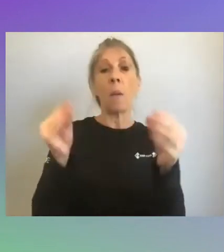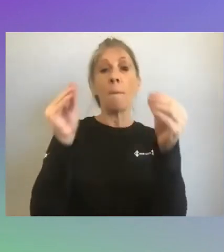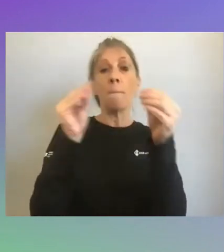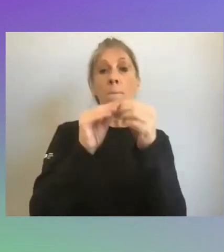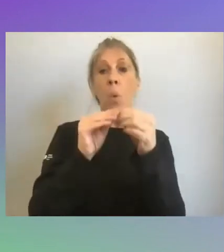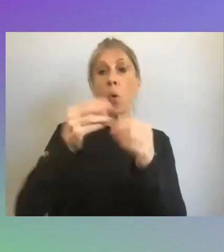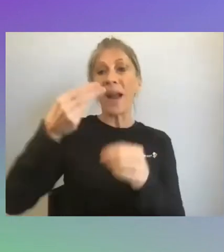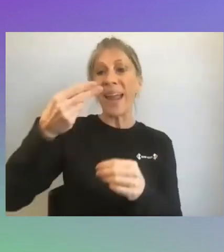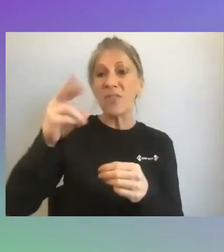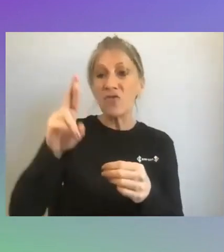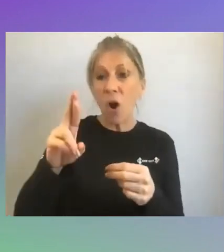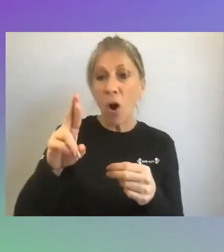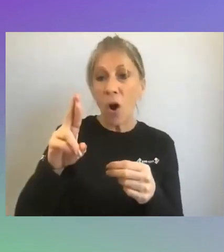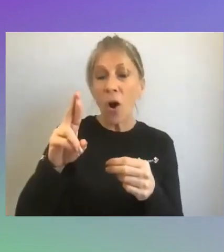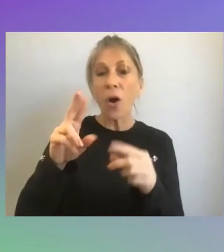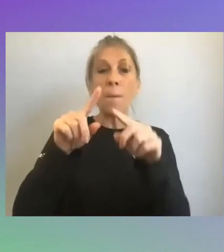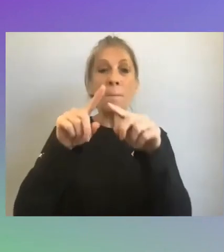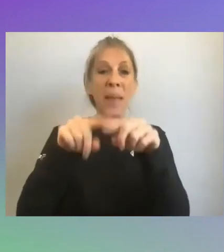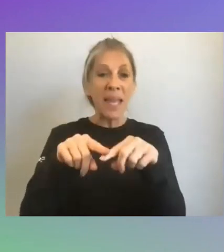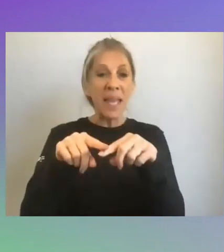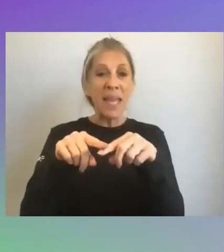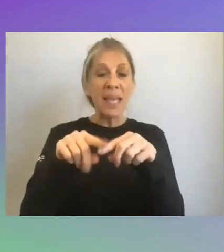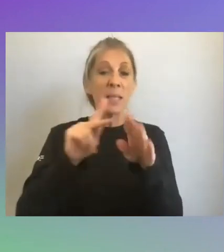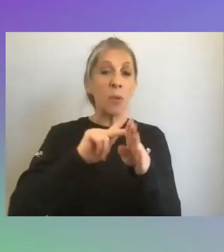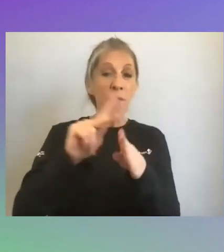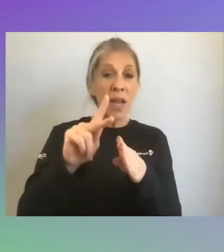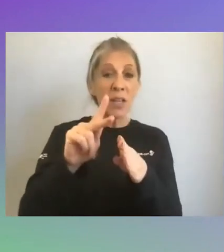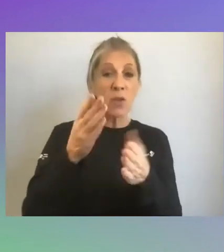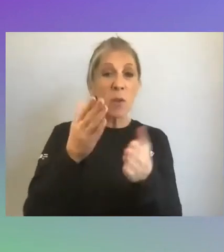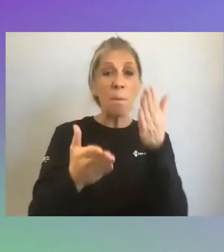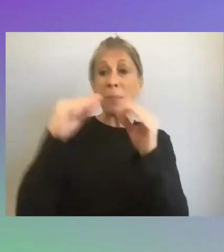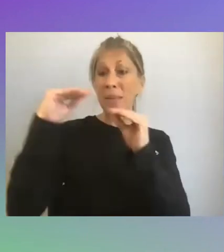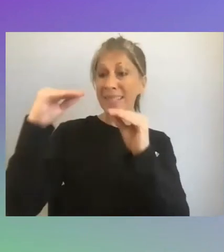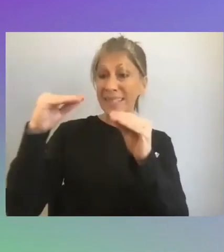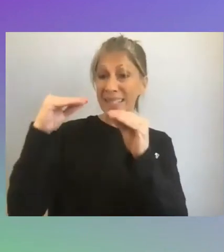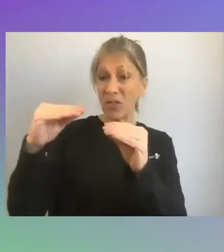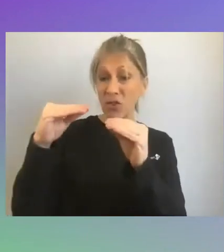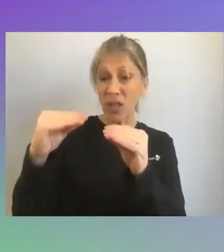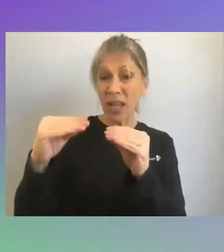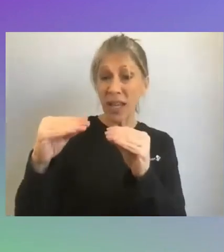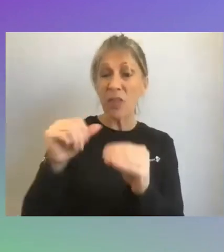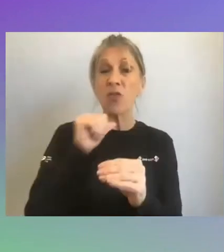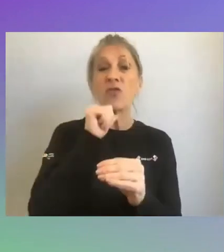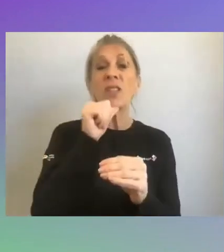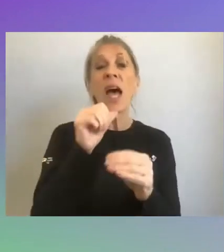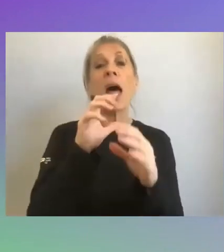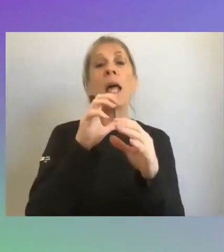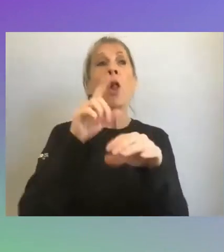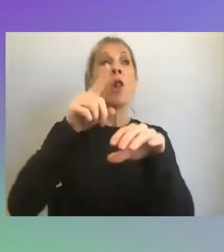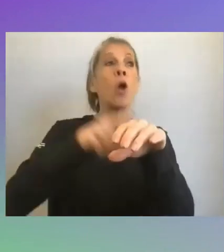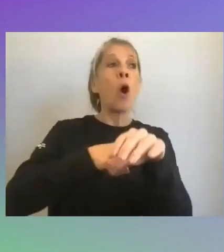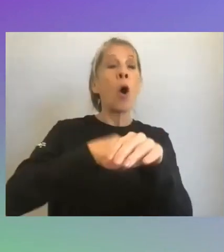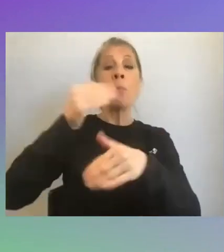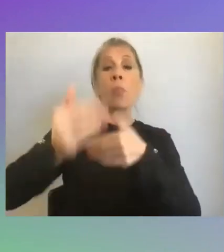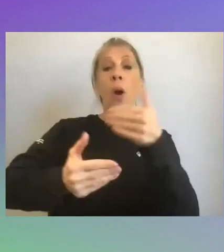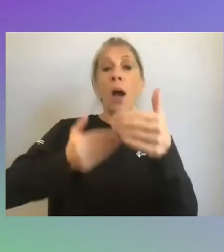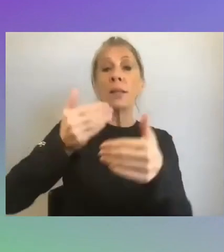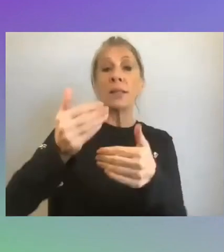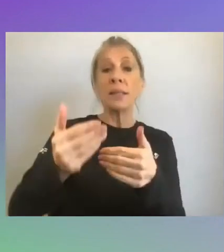based professions, maybe teaching. There's not as long of